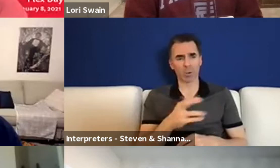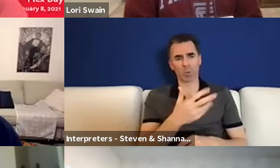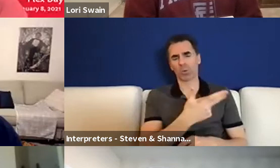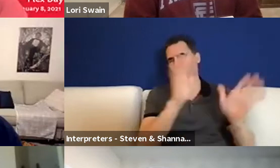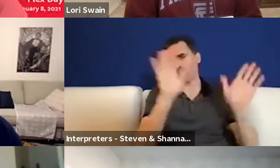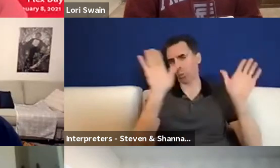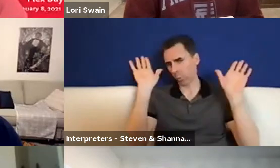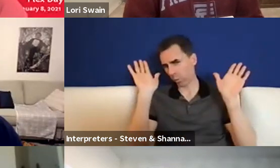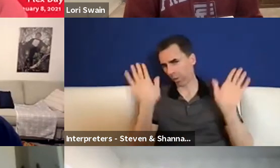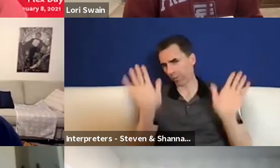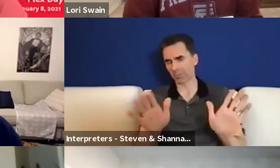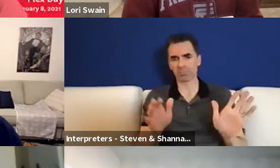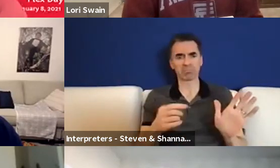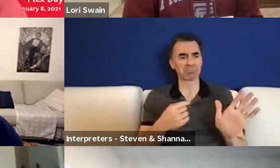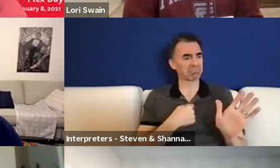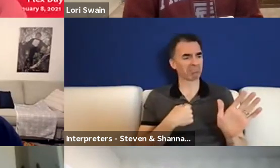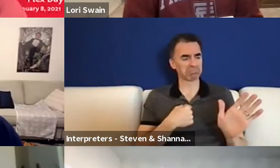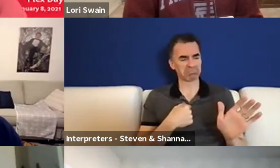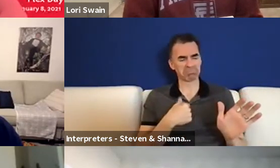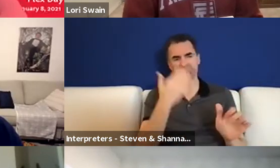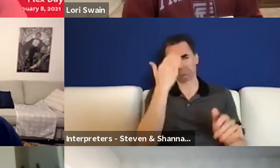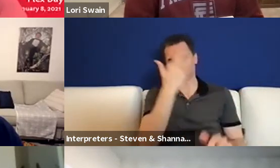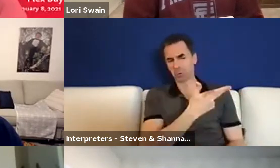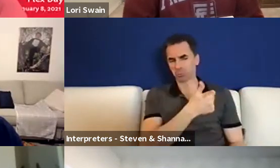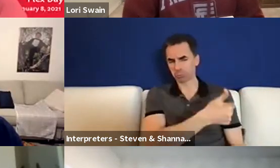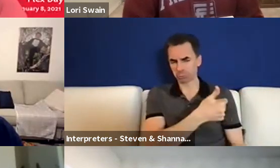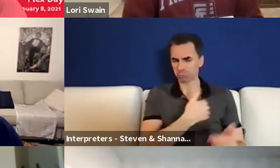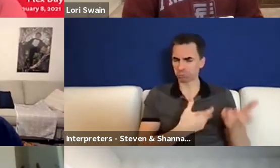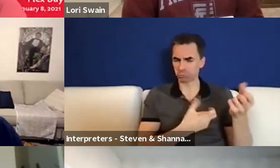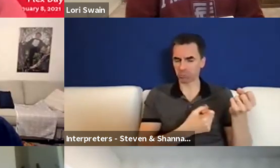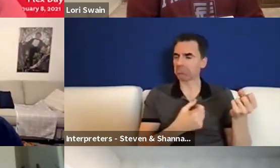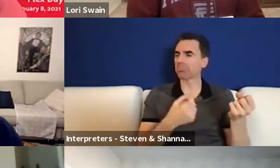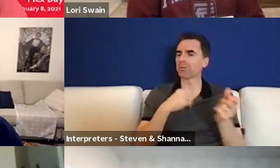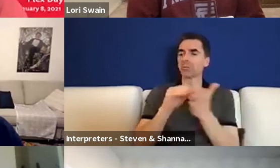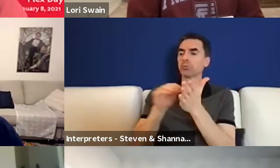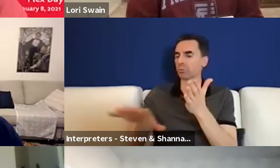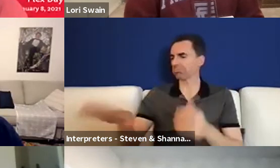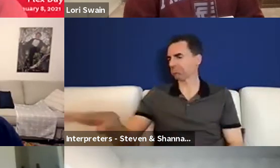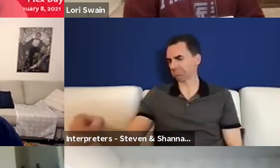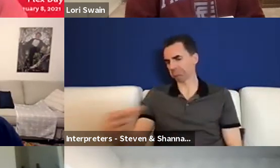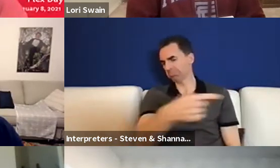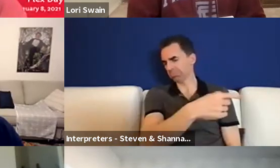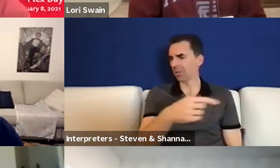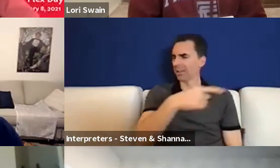comfortable referring students there, I know that they will get their questions answered, they will get a warm handoff. I feel like our